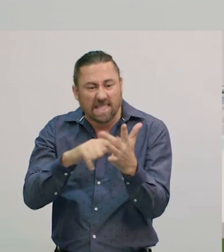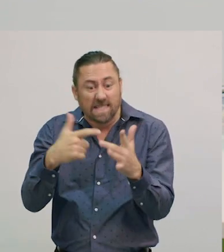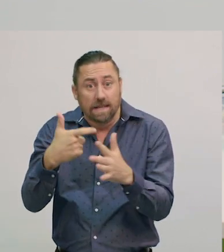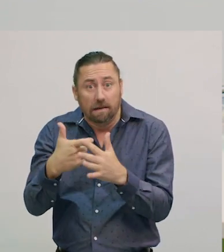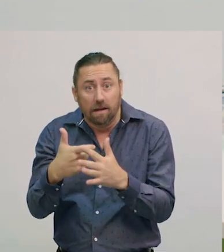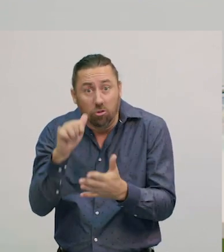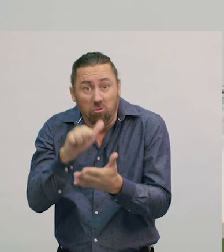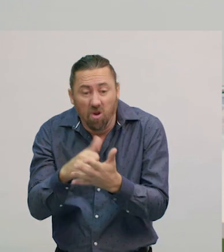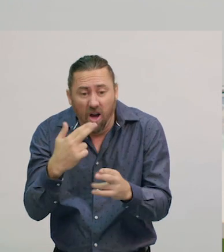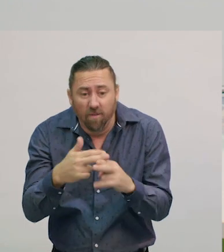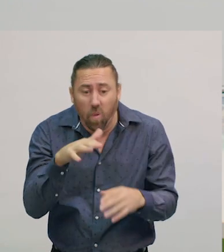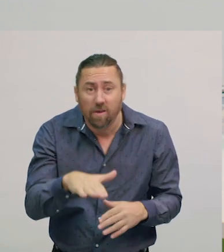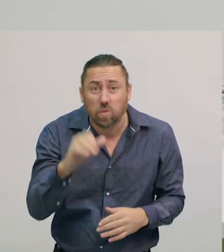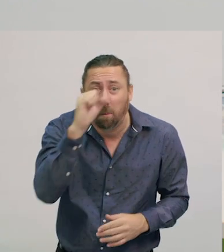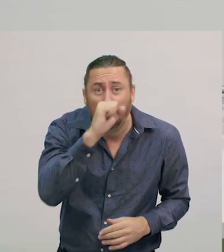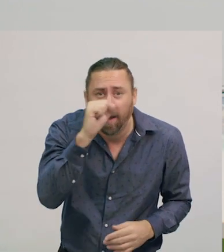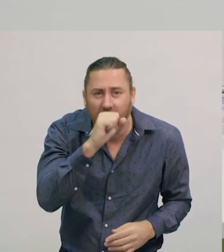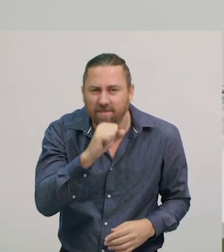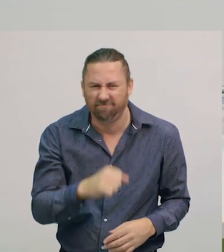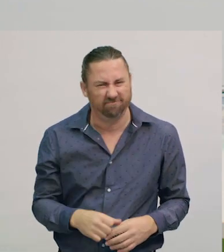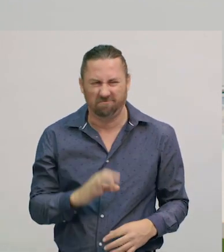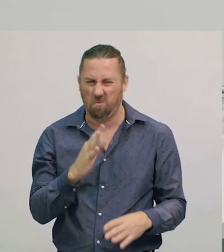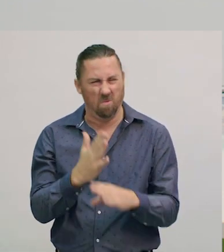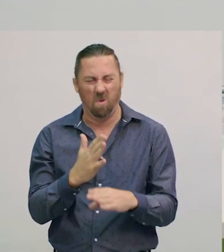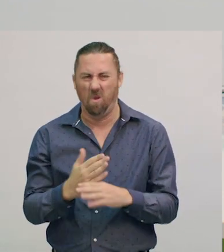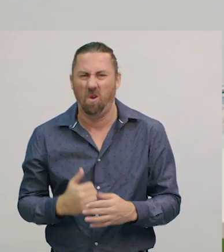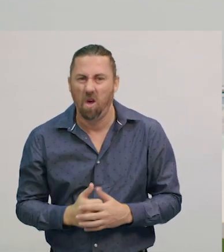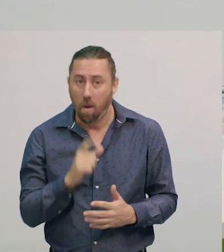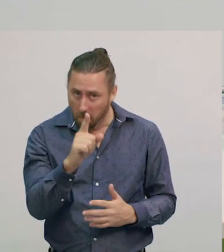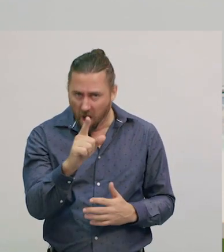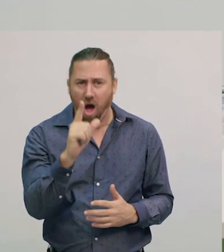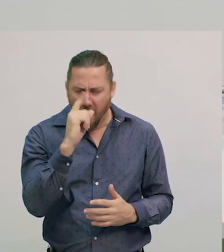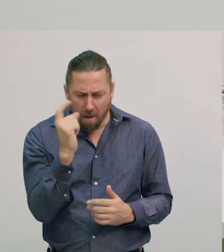But people all over the world have learnt how to make good houses from these materials.